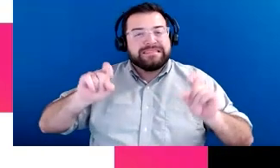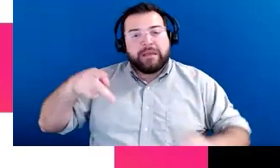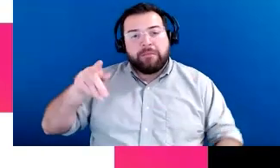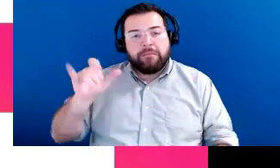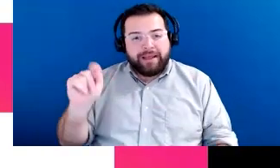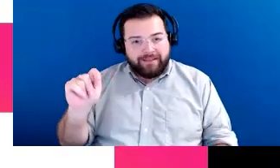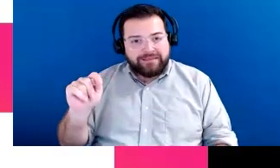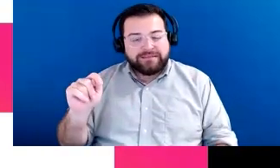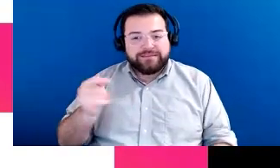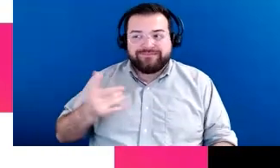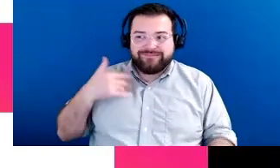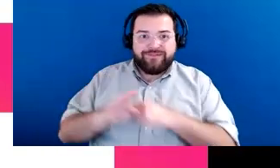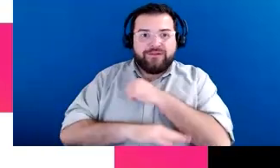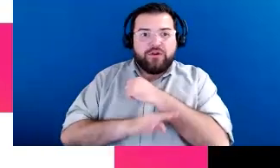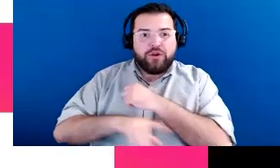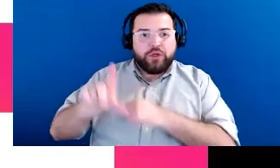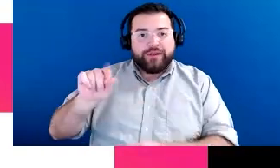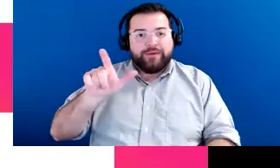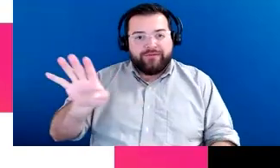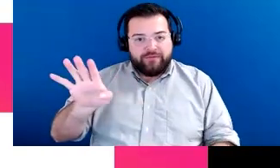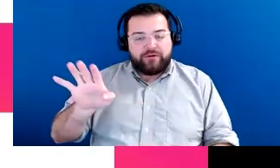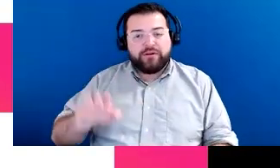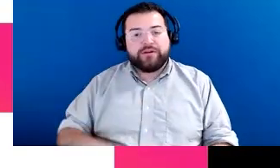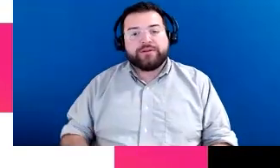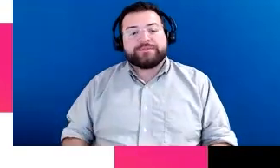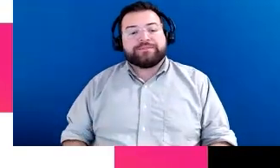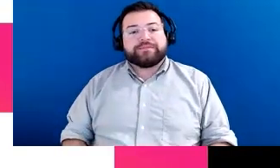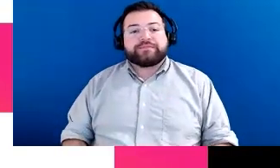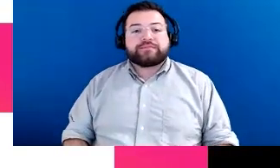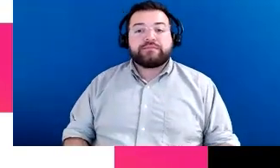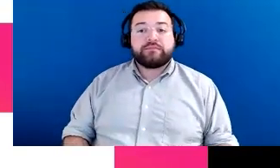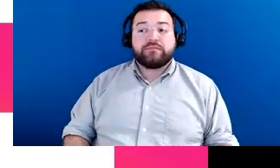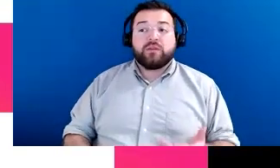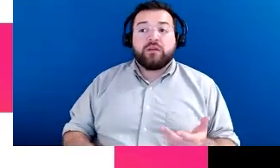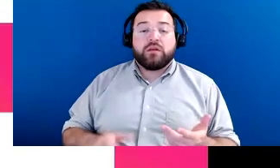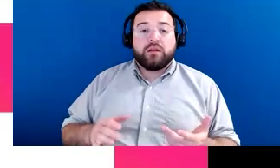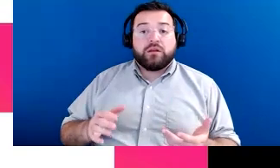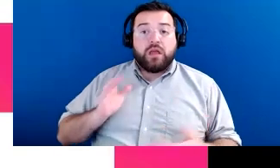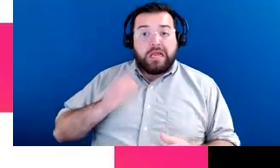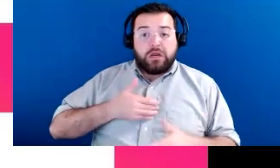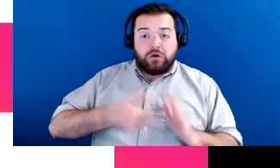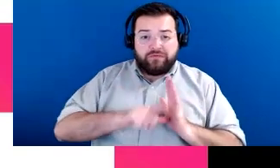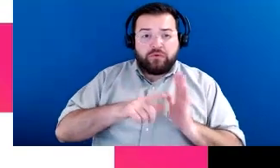And as part of our sort of review, we were part of the initial institutions that went through this process.